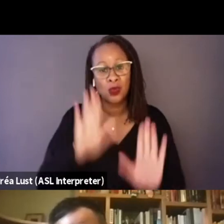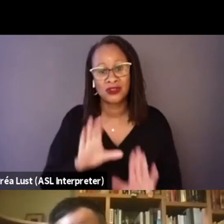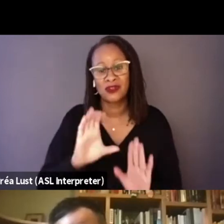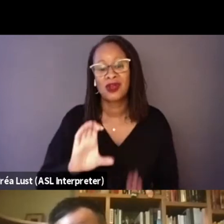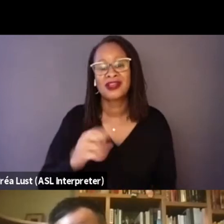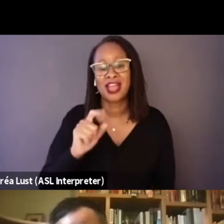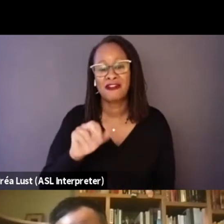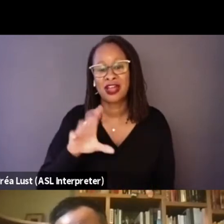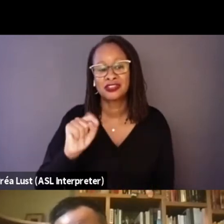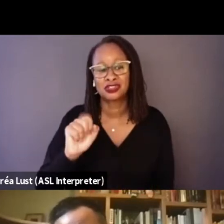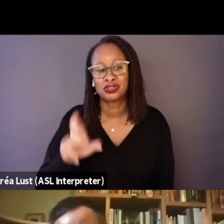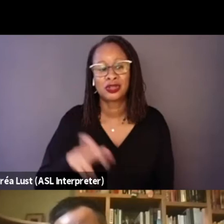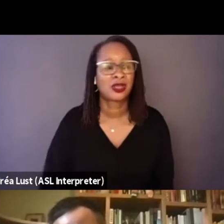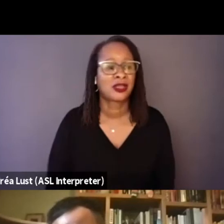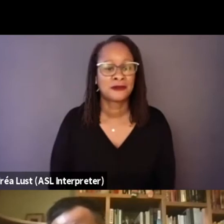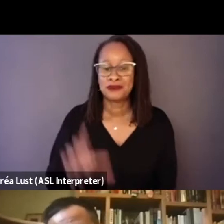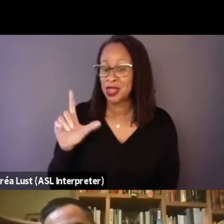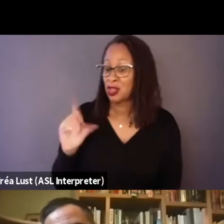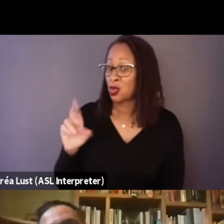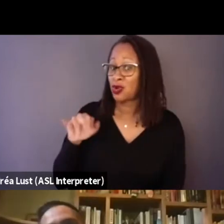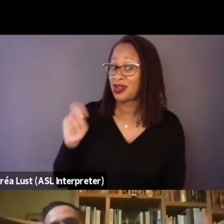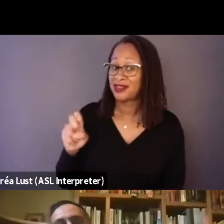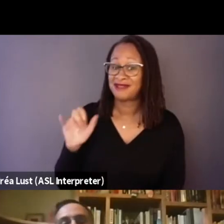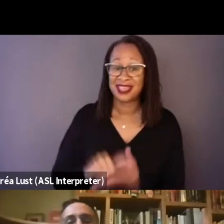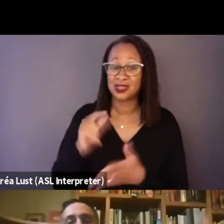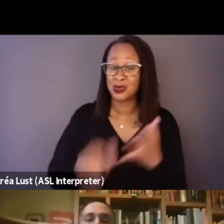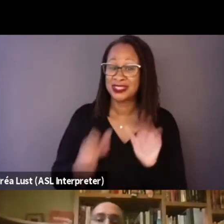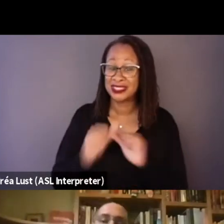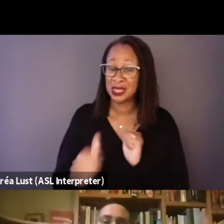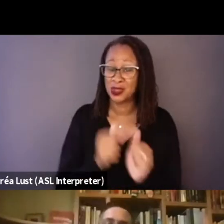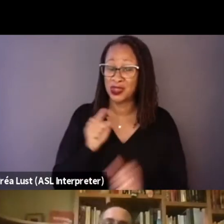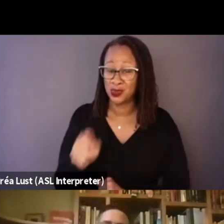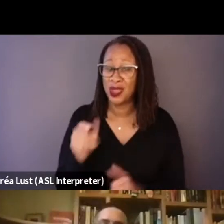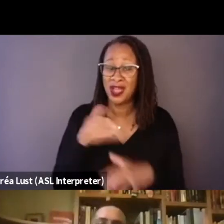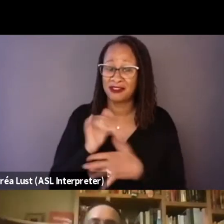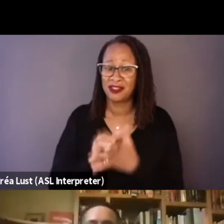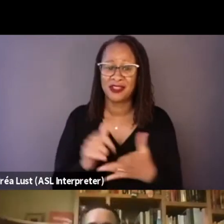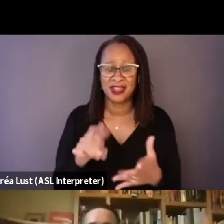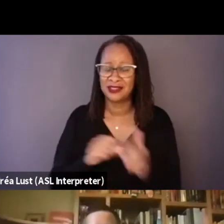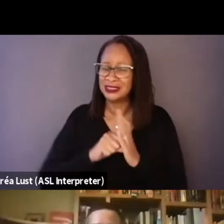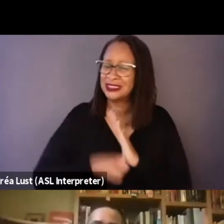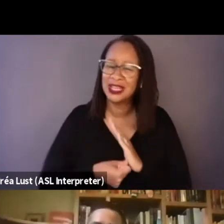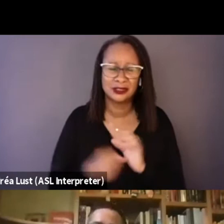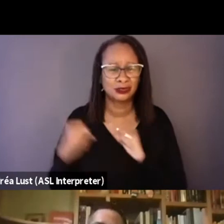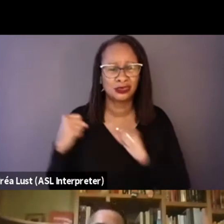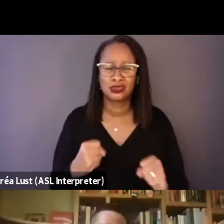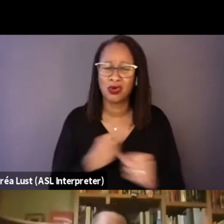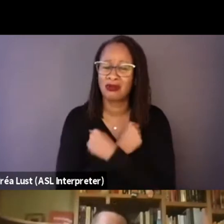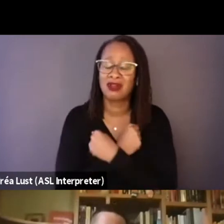Yeah, but I think that's what sticks with you after it. I think that intense love there, and also her story is so traumatic,